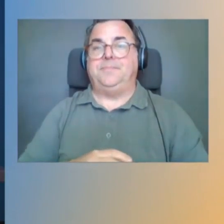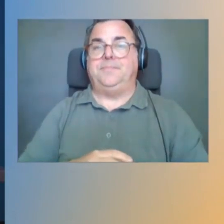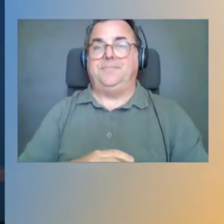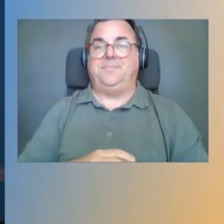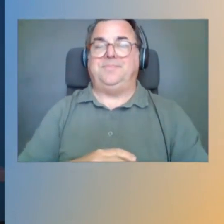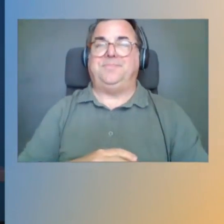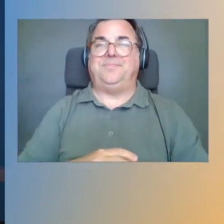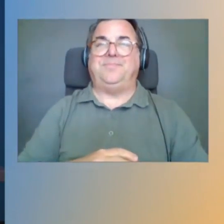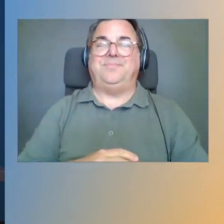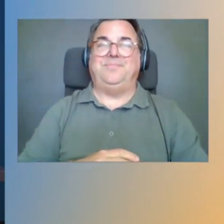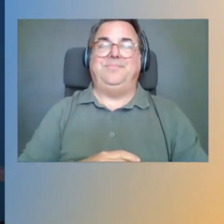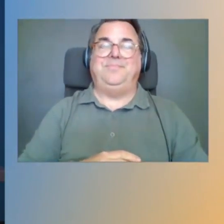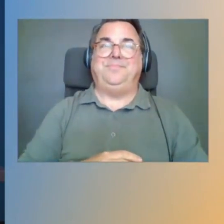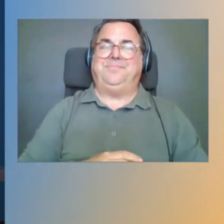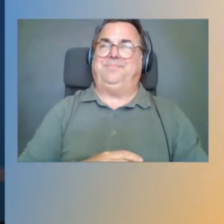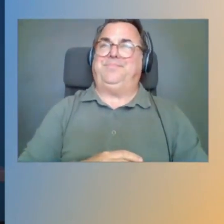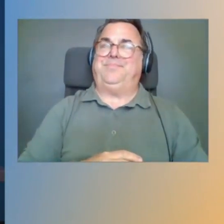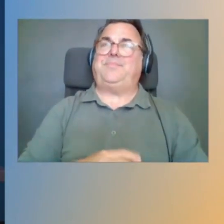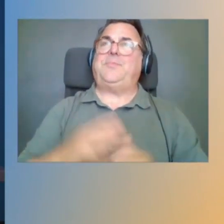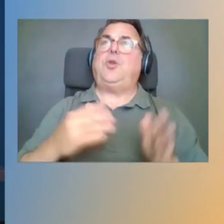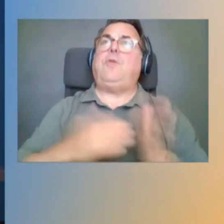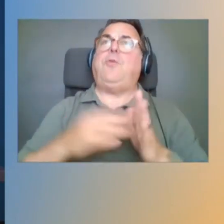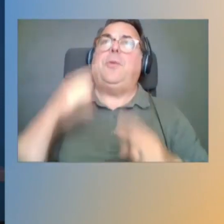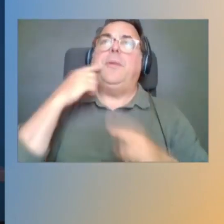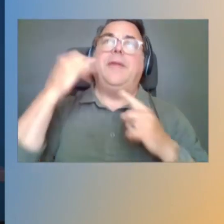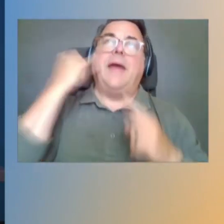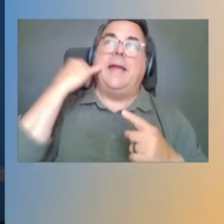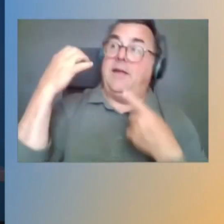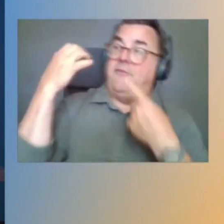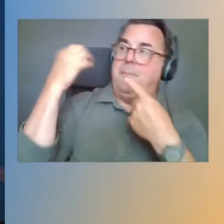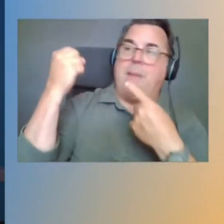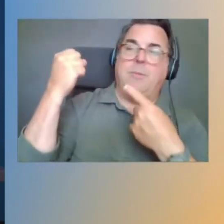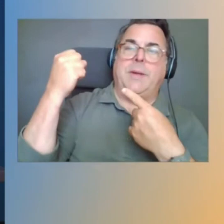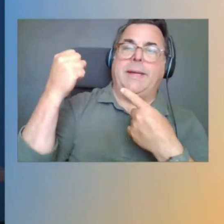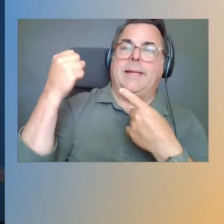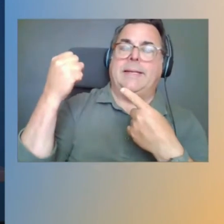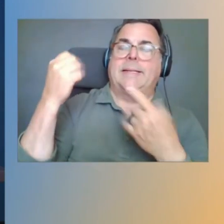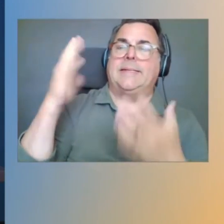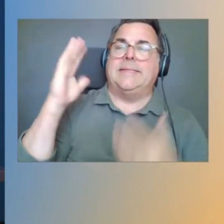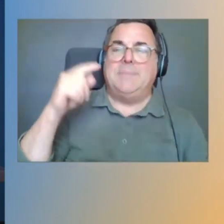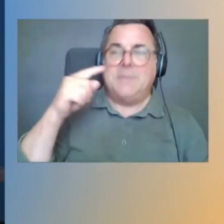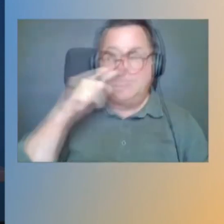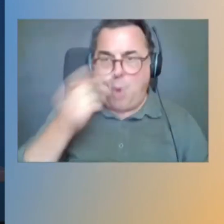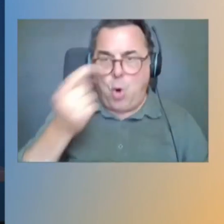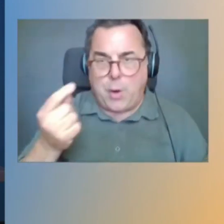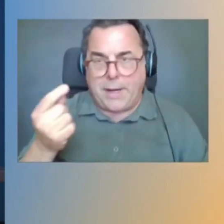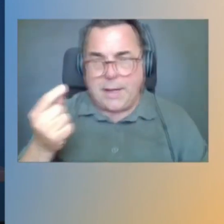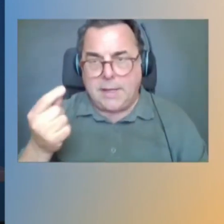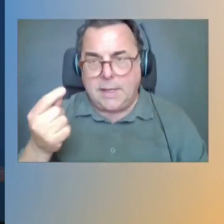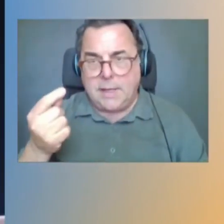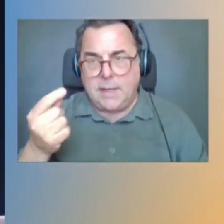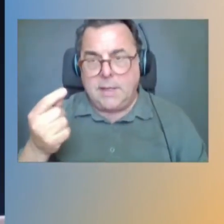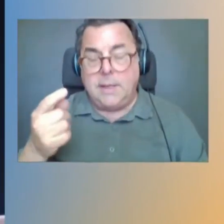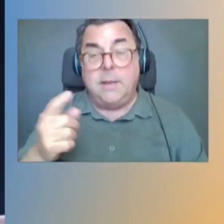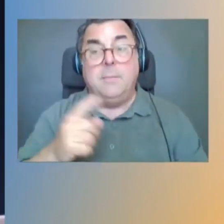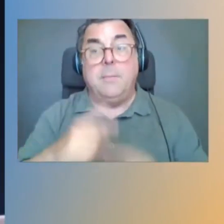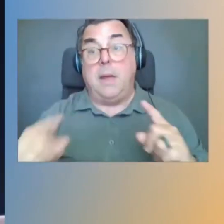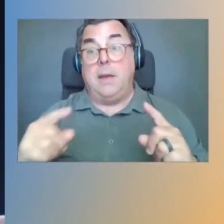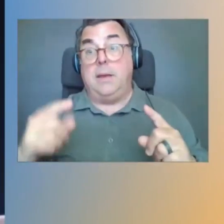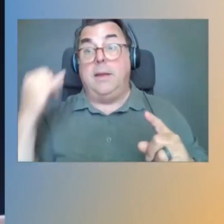you know, you think about memory and it doesn't seem always as exciting, but you know, I think that once we start to talk about the impacts